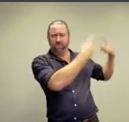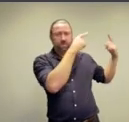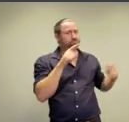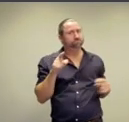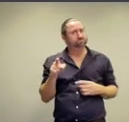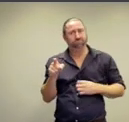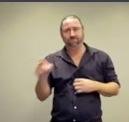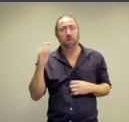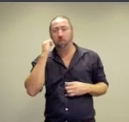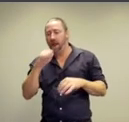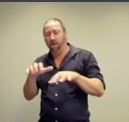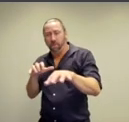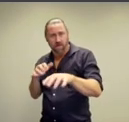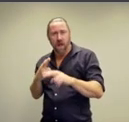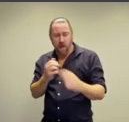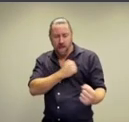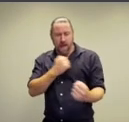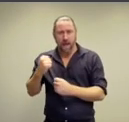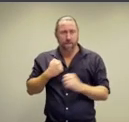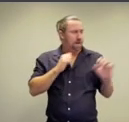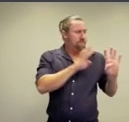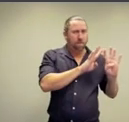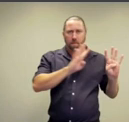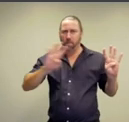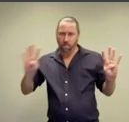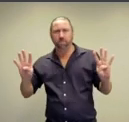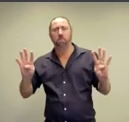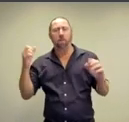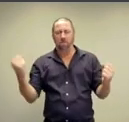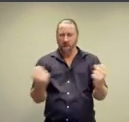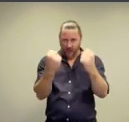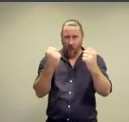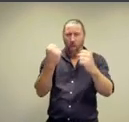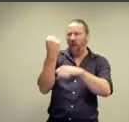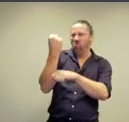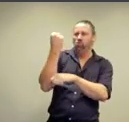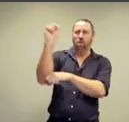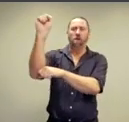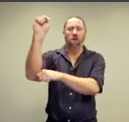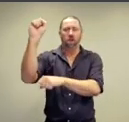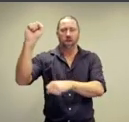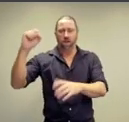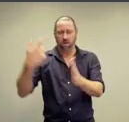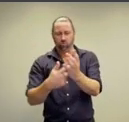to reference both military beginnings and associations of power and rebelliousness